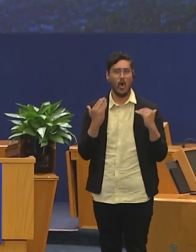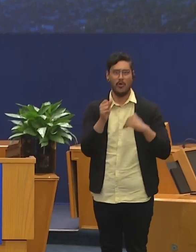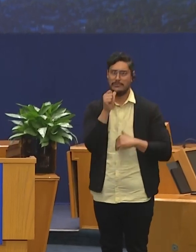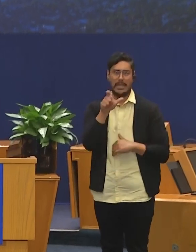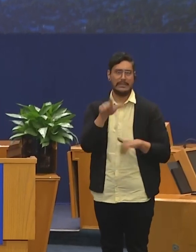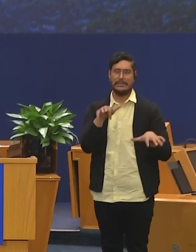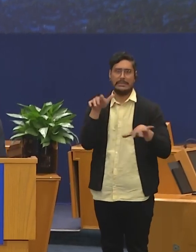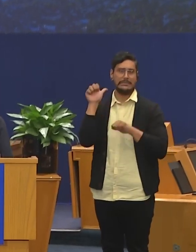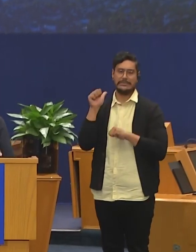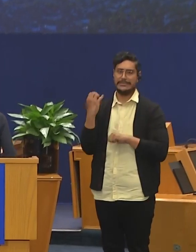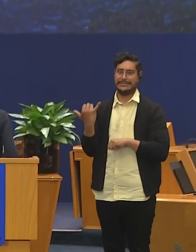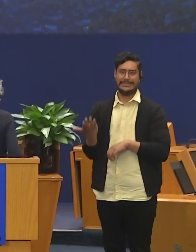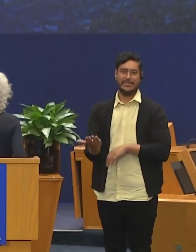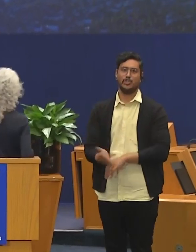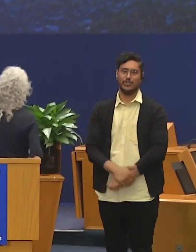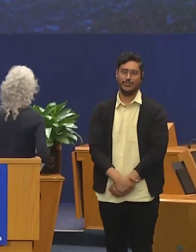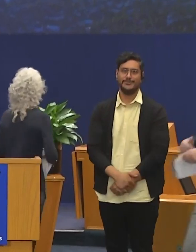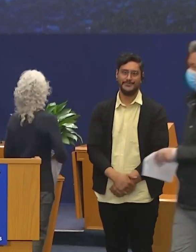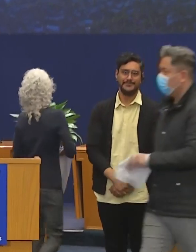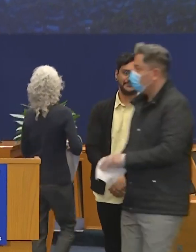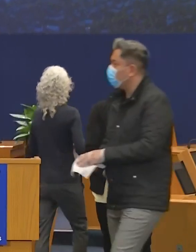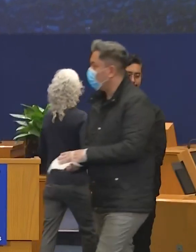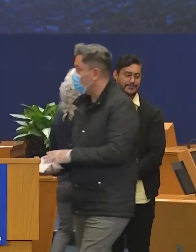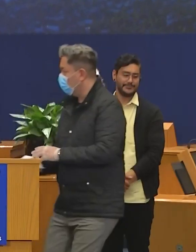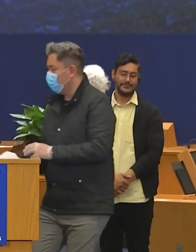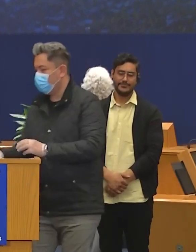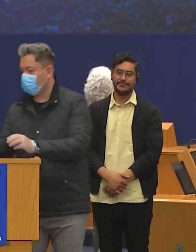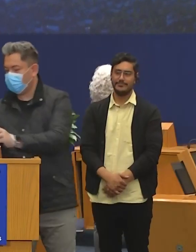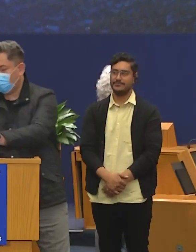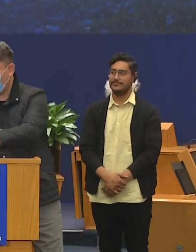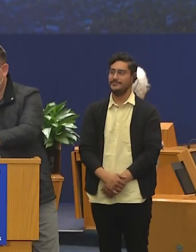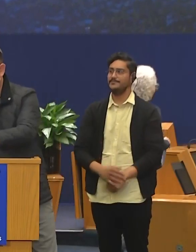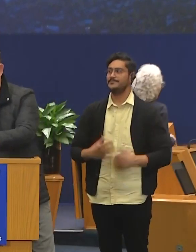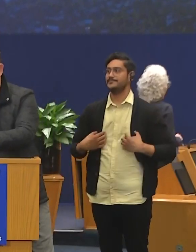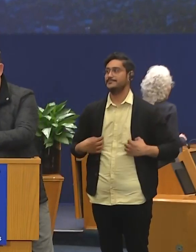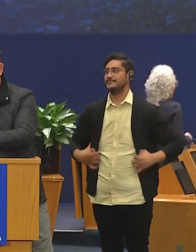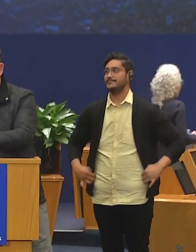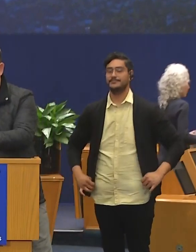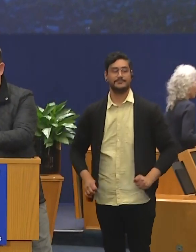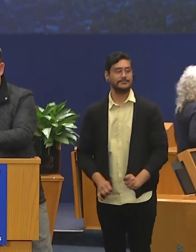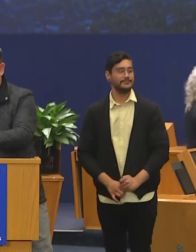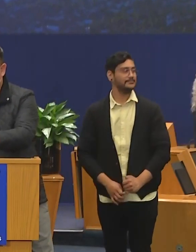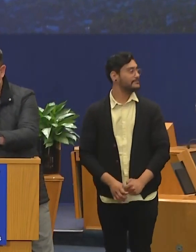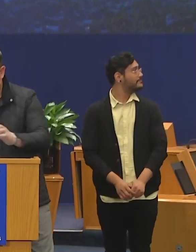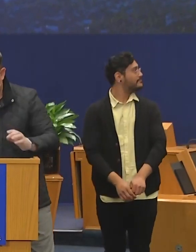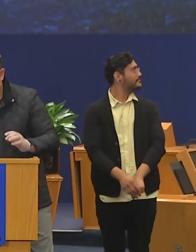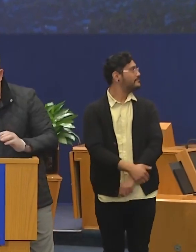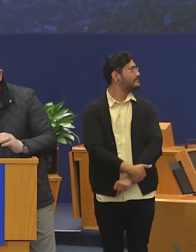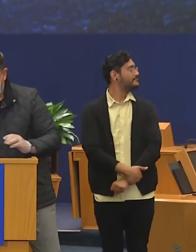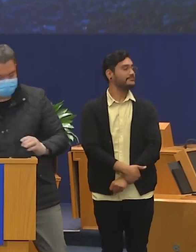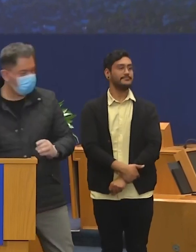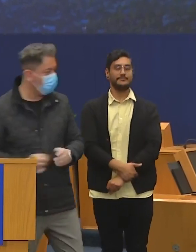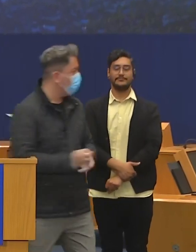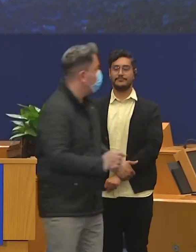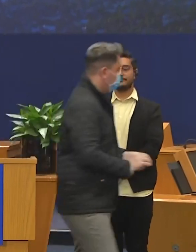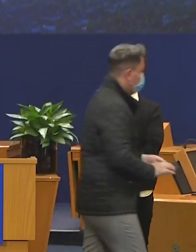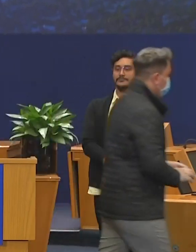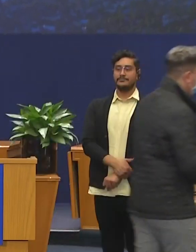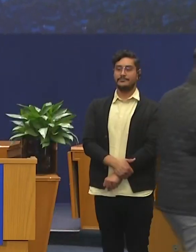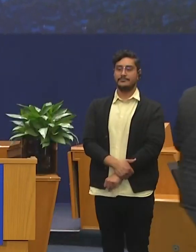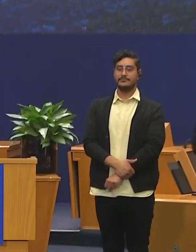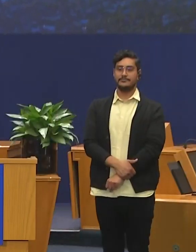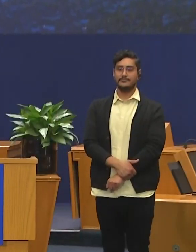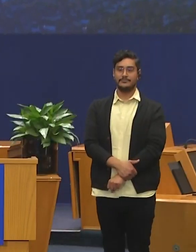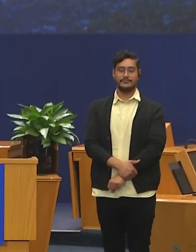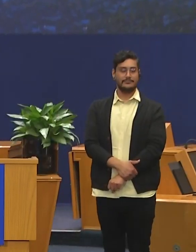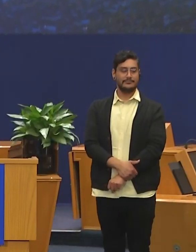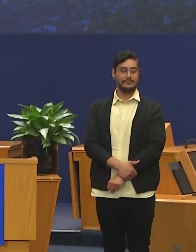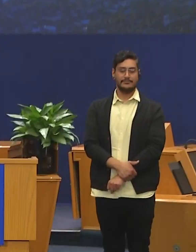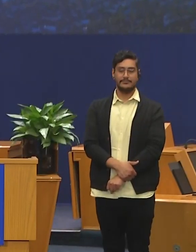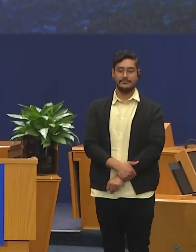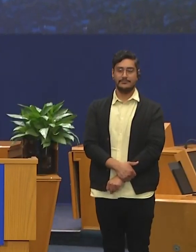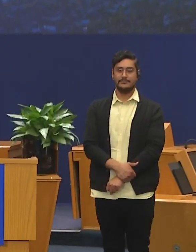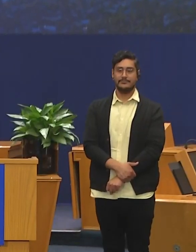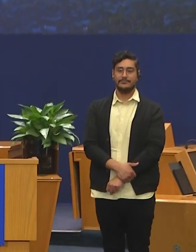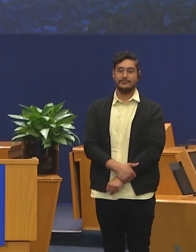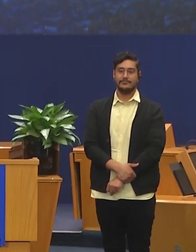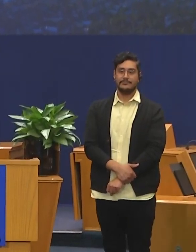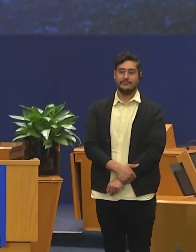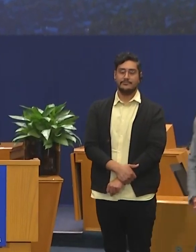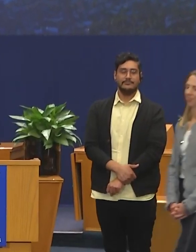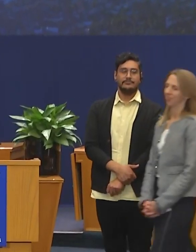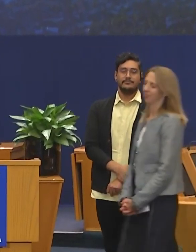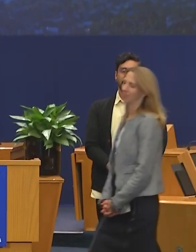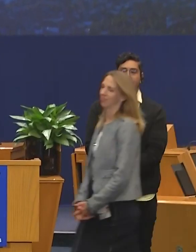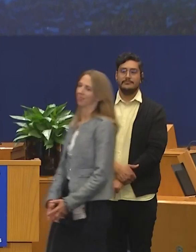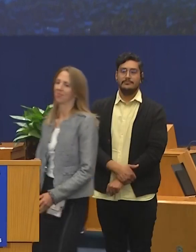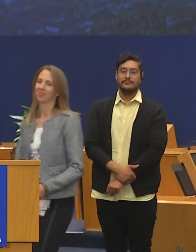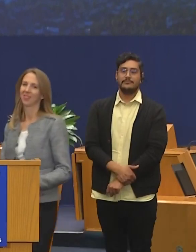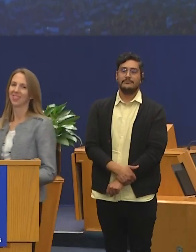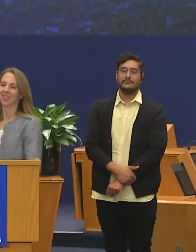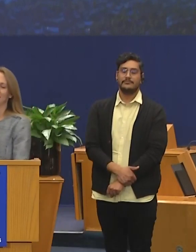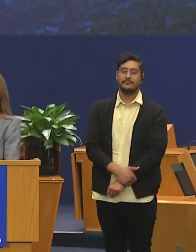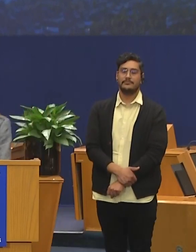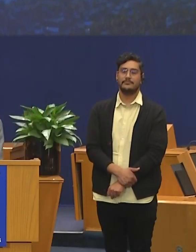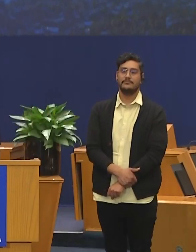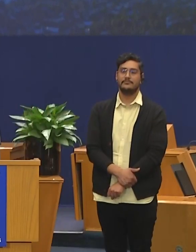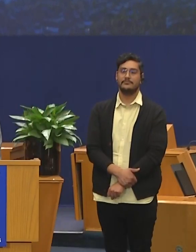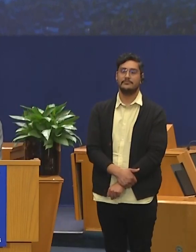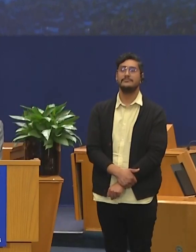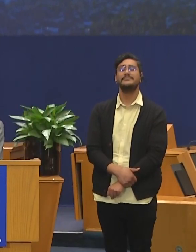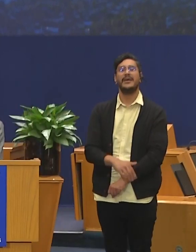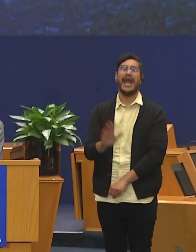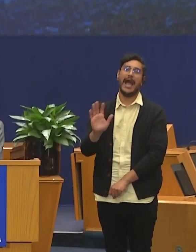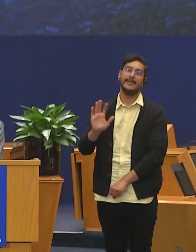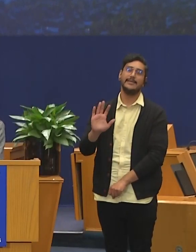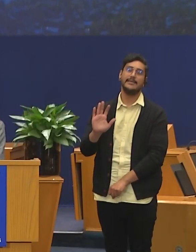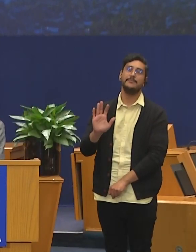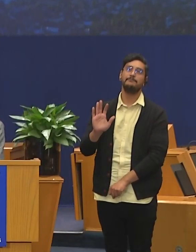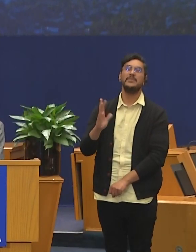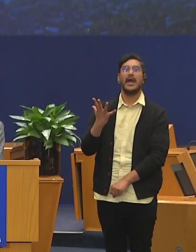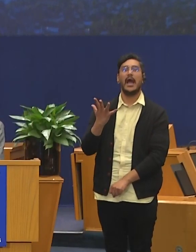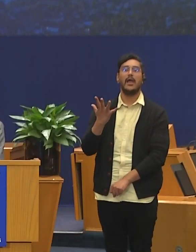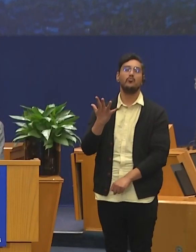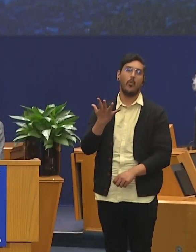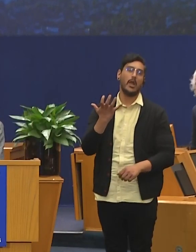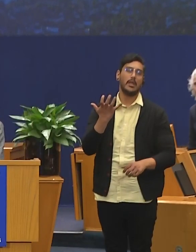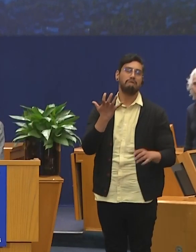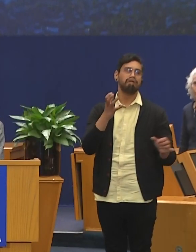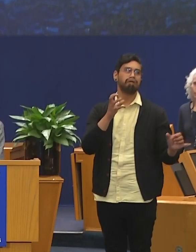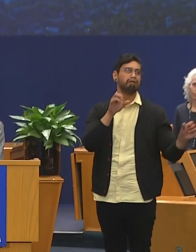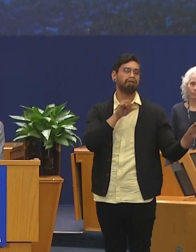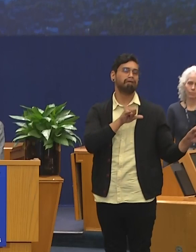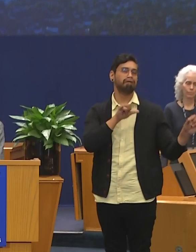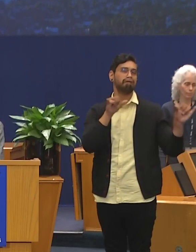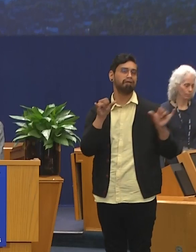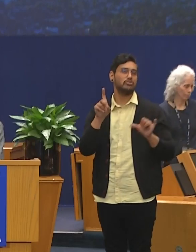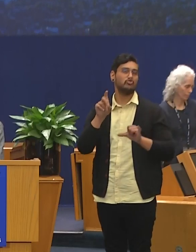HAVE TO DO THAT HERE.